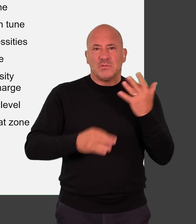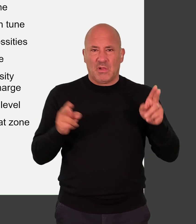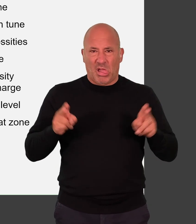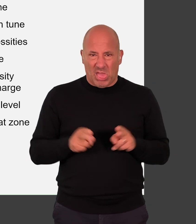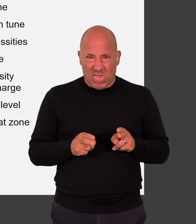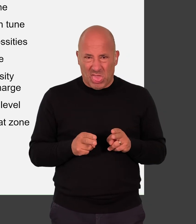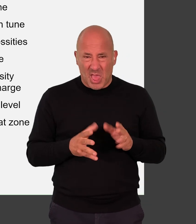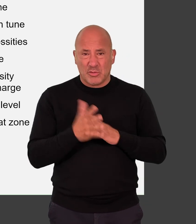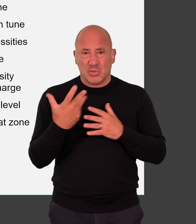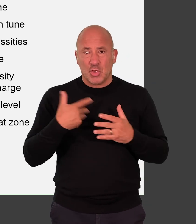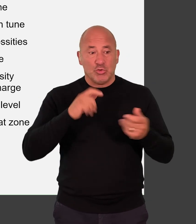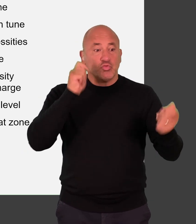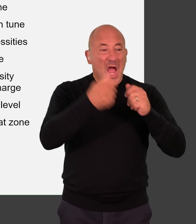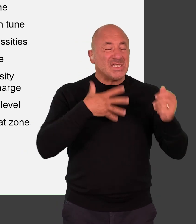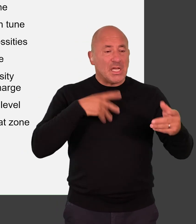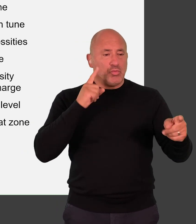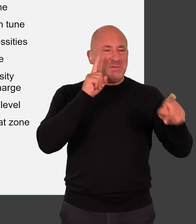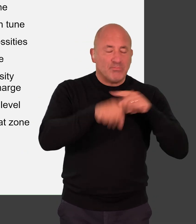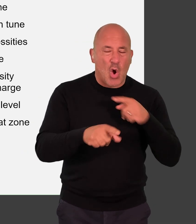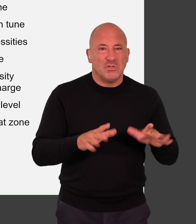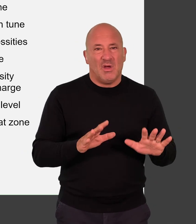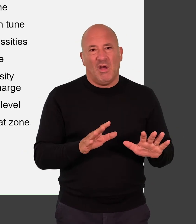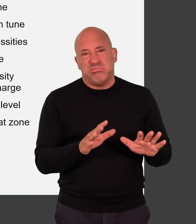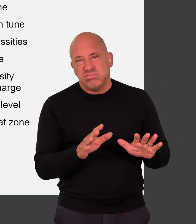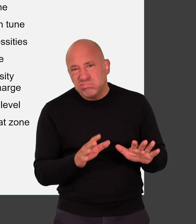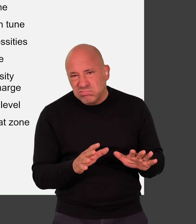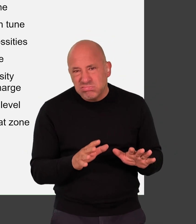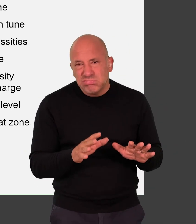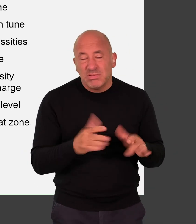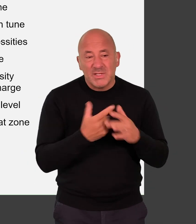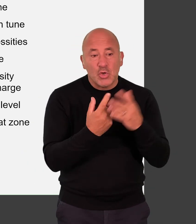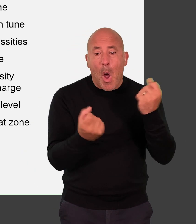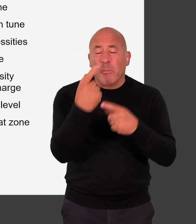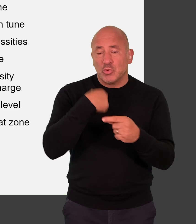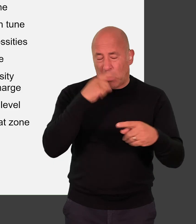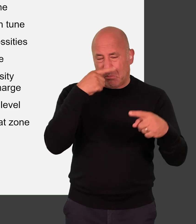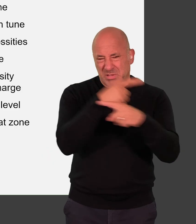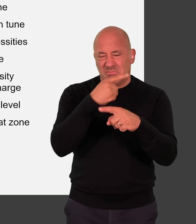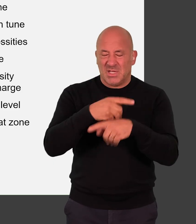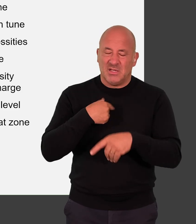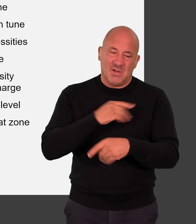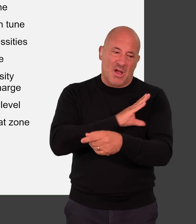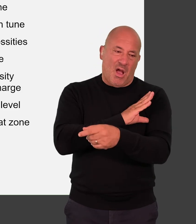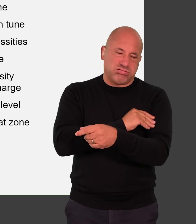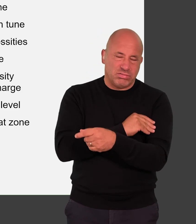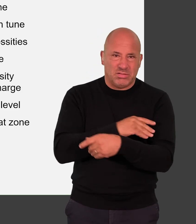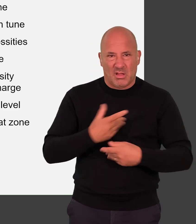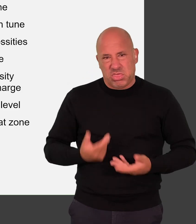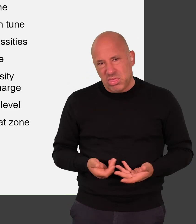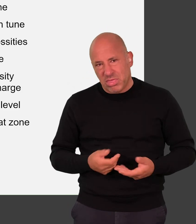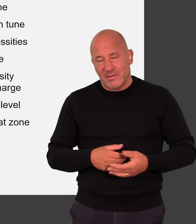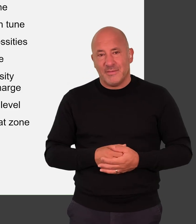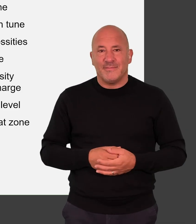It can restrict how they respond when changes are needed and may mean they miss out on opportunities.